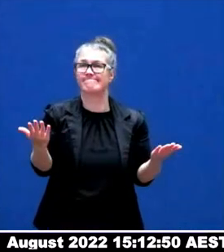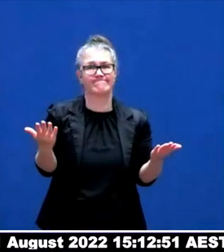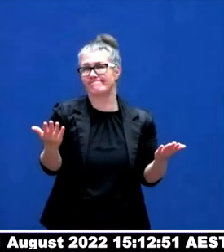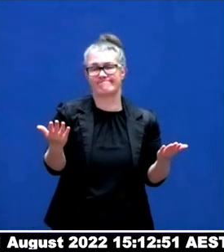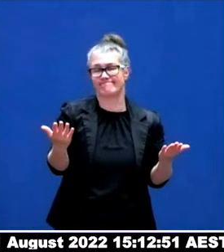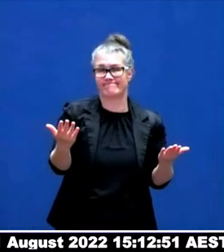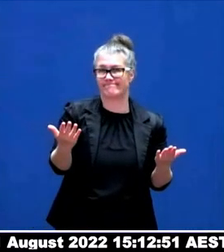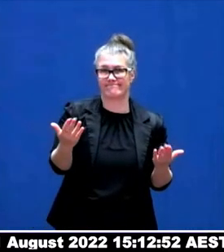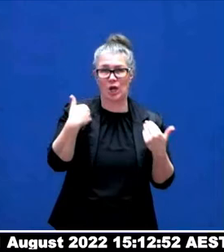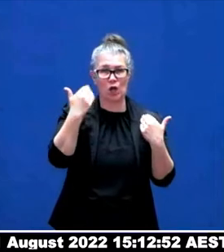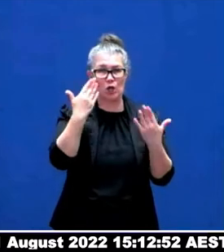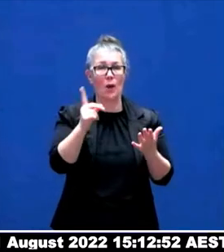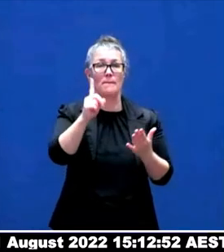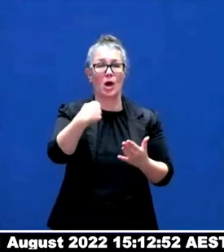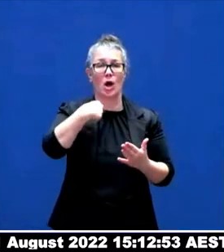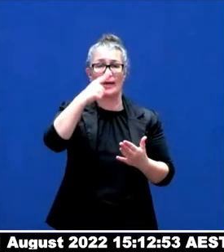That is something that I can take on notice for you.